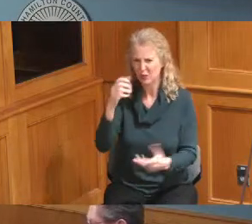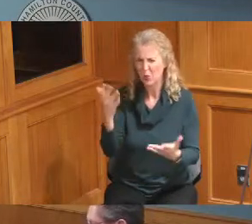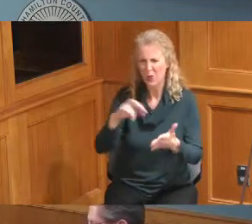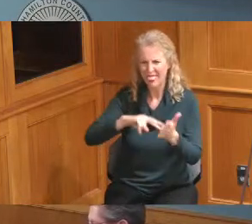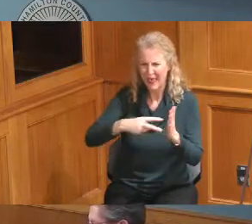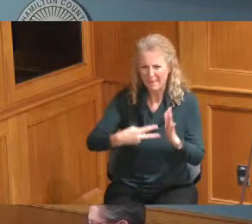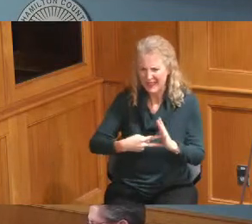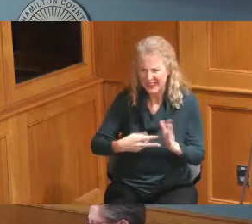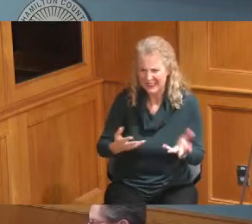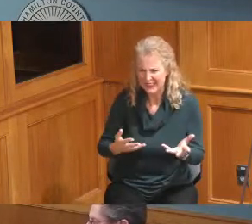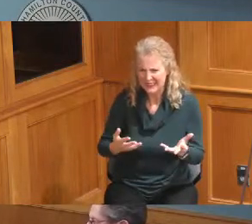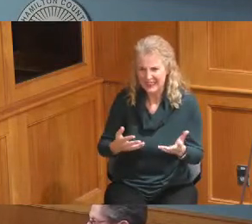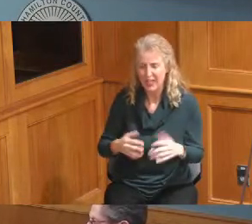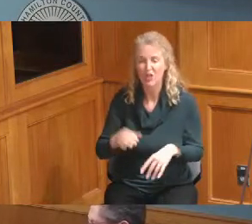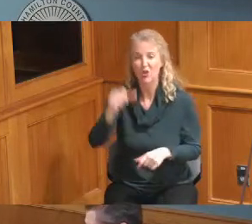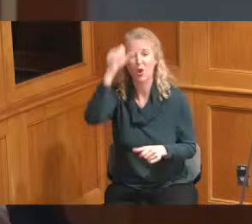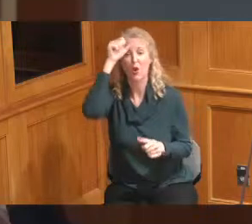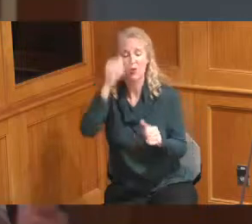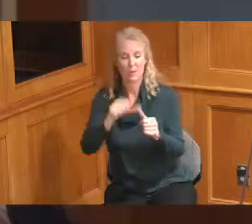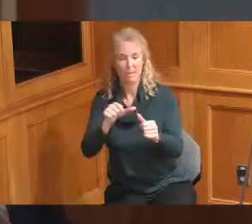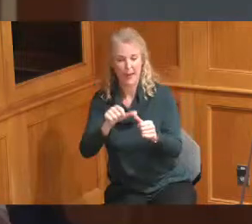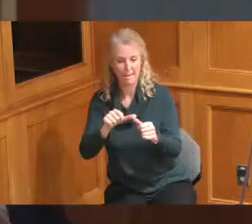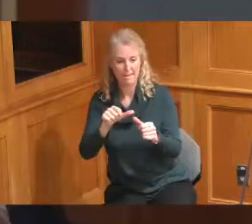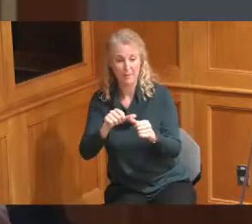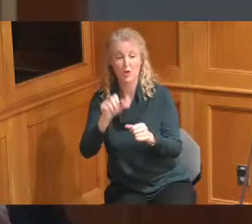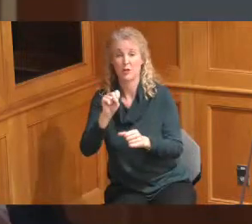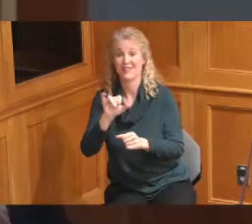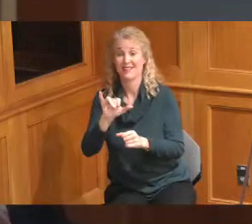incident what does that there was it was oh it was during the styring event some some so there